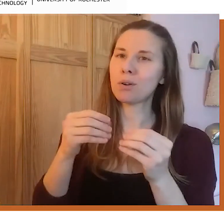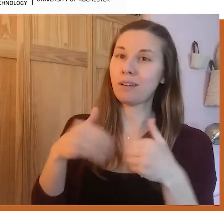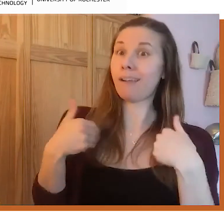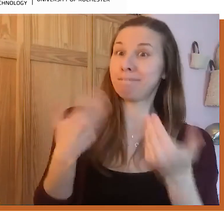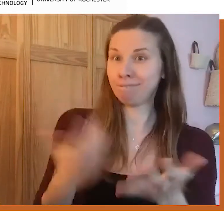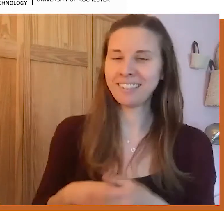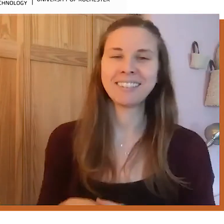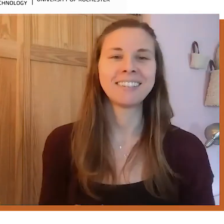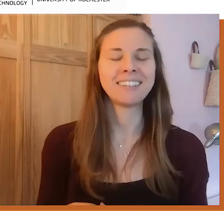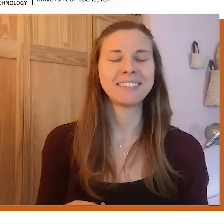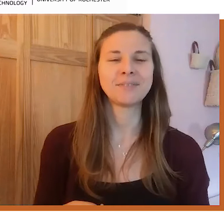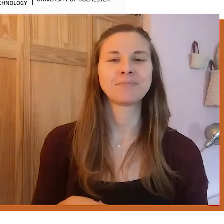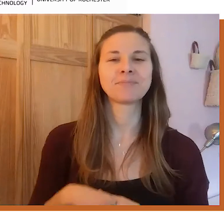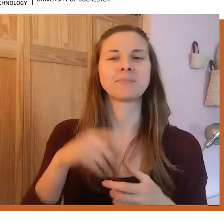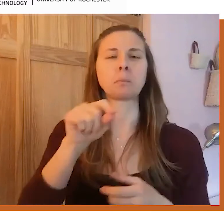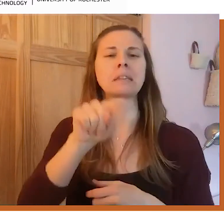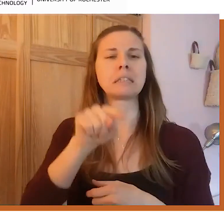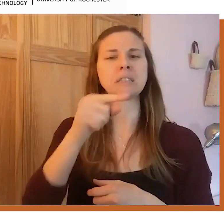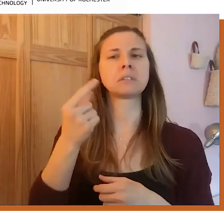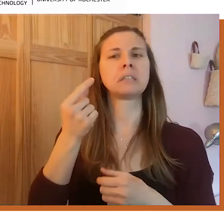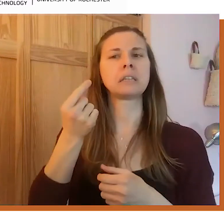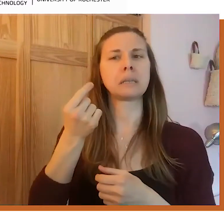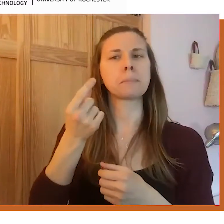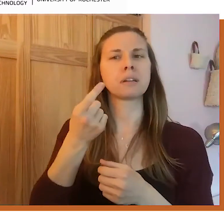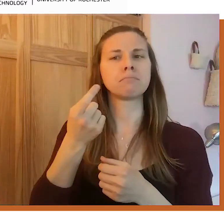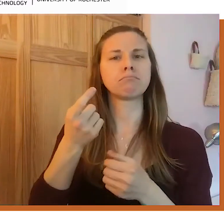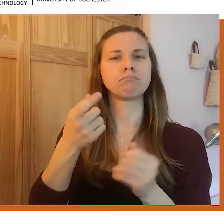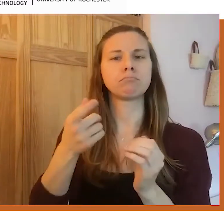and especially Deaf women need to be involved in Deaf women's research,